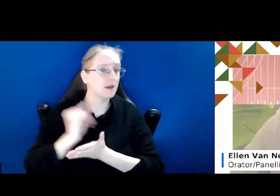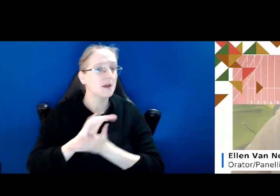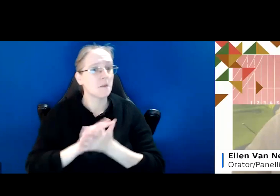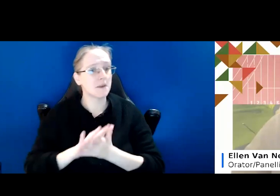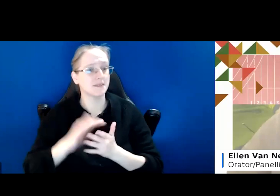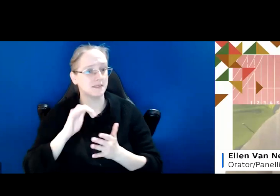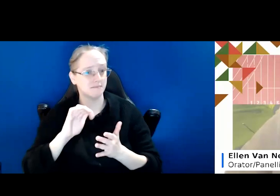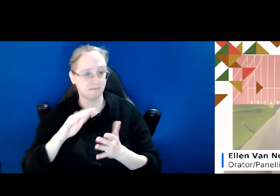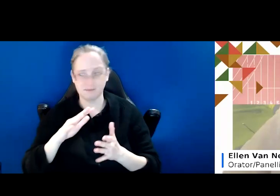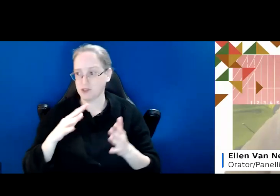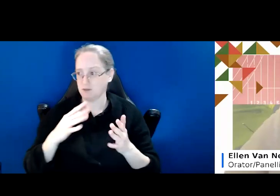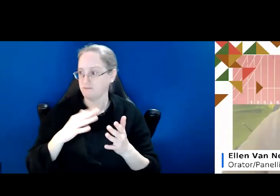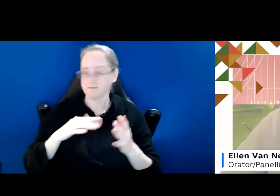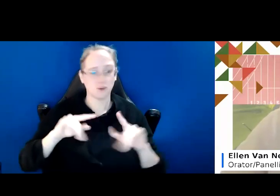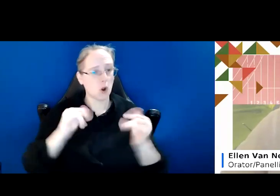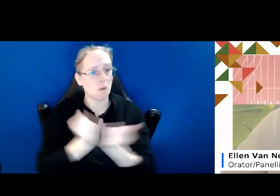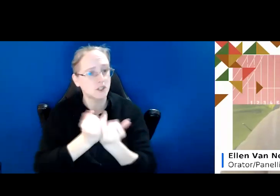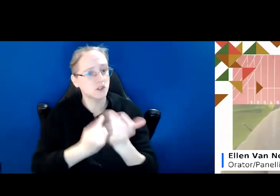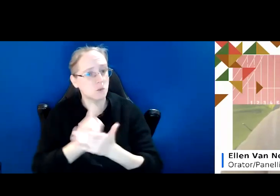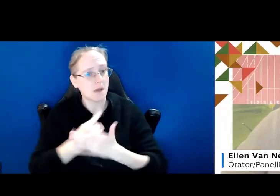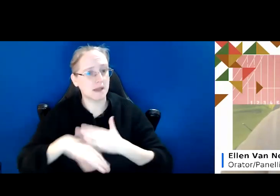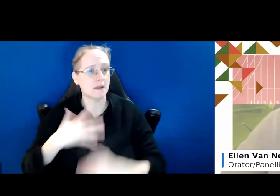Will we have air conditioned stadiums?